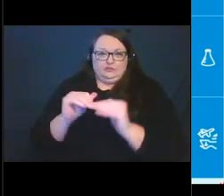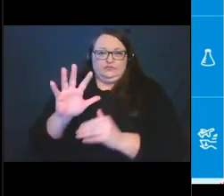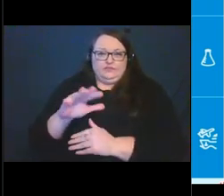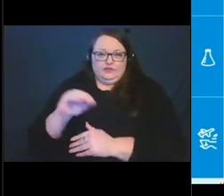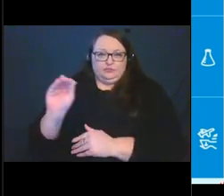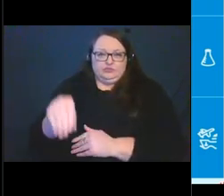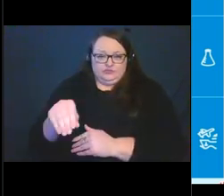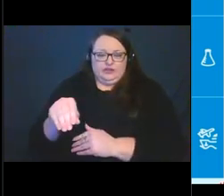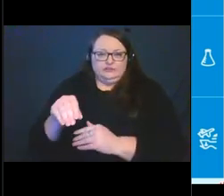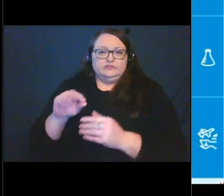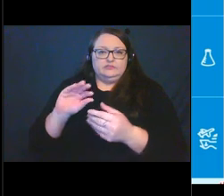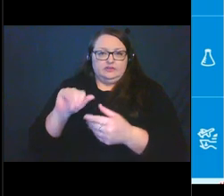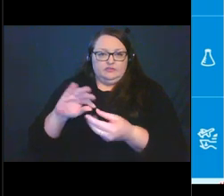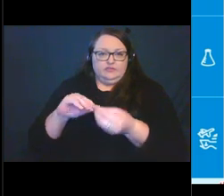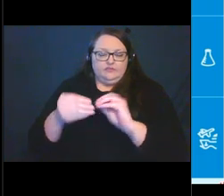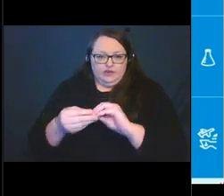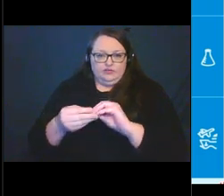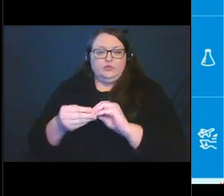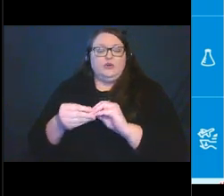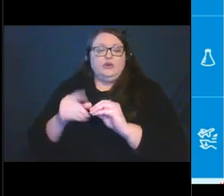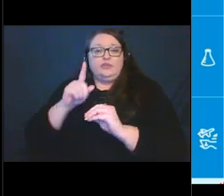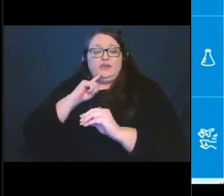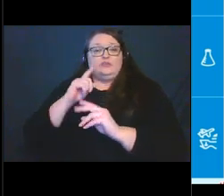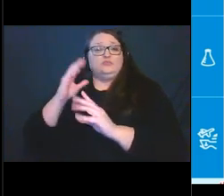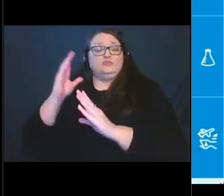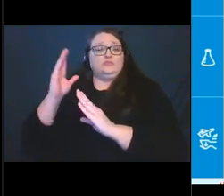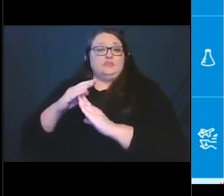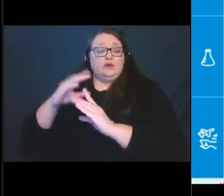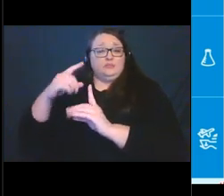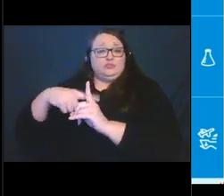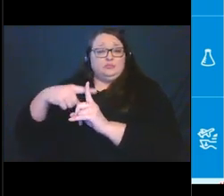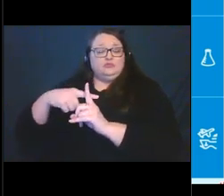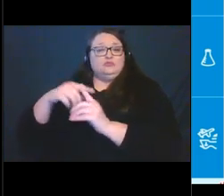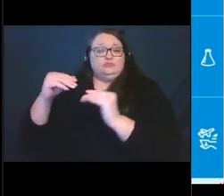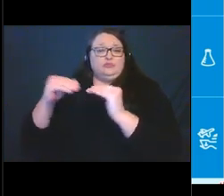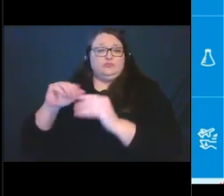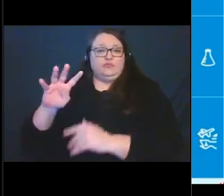high itself accounts for the other 45%. In dry climates, the impact of heat stress from the